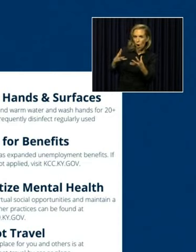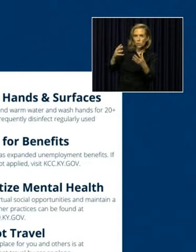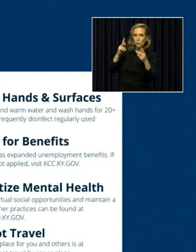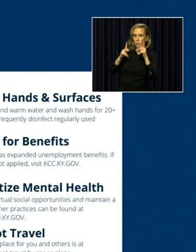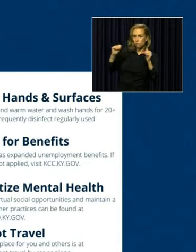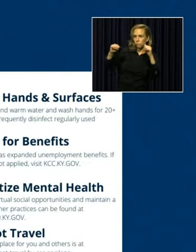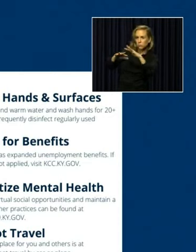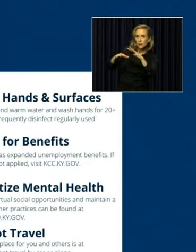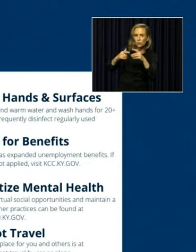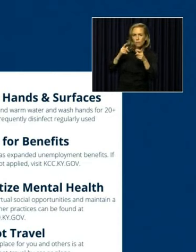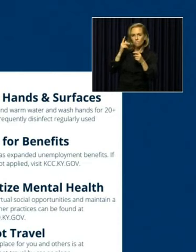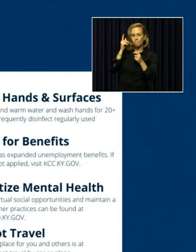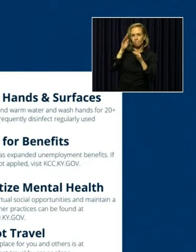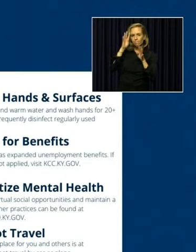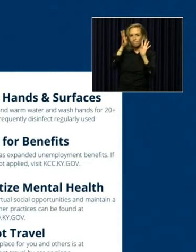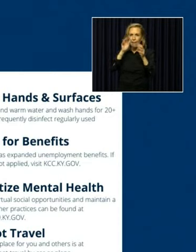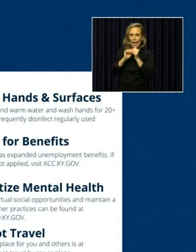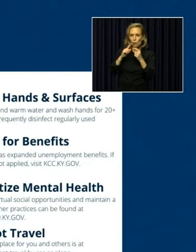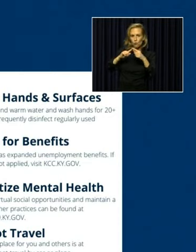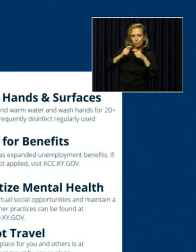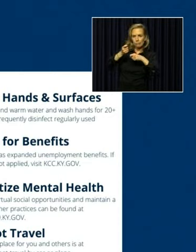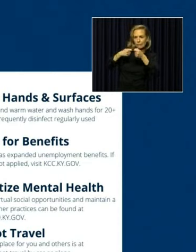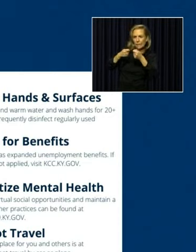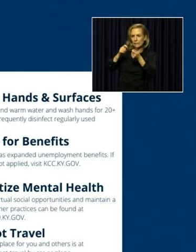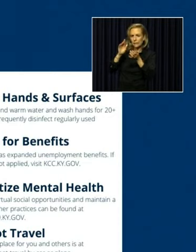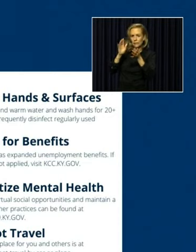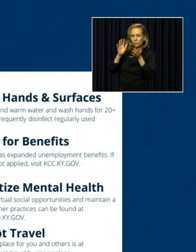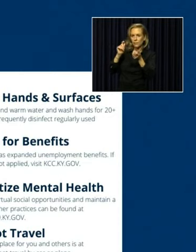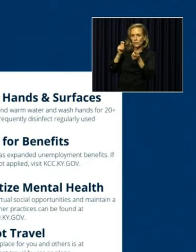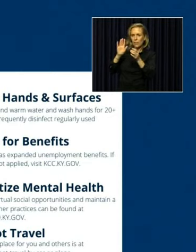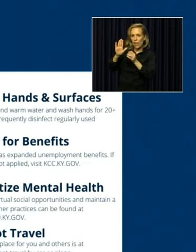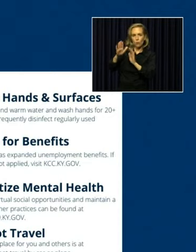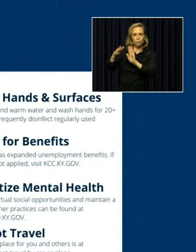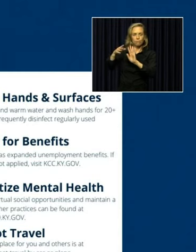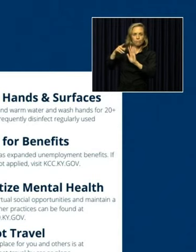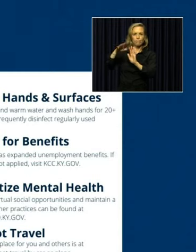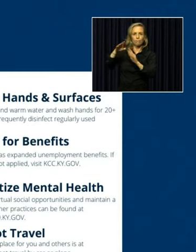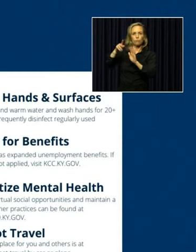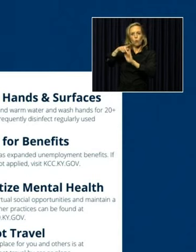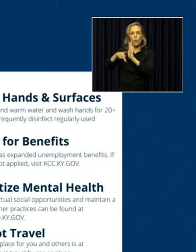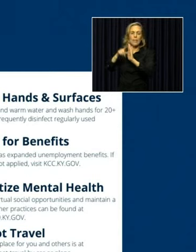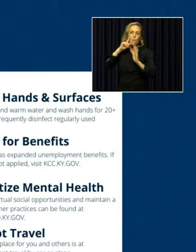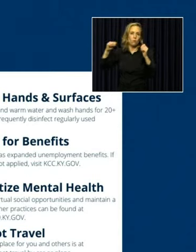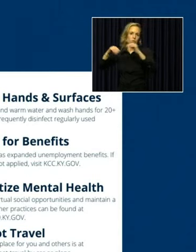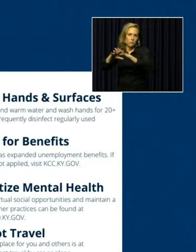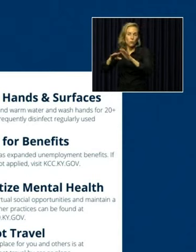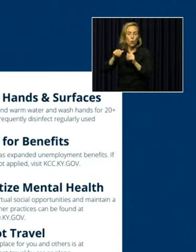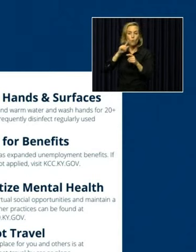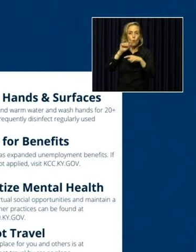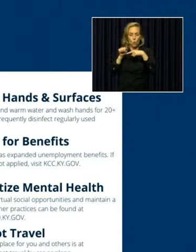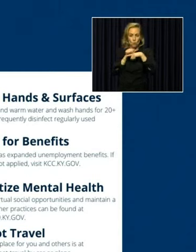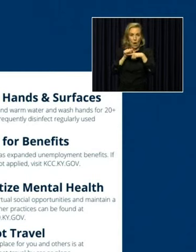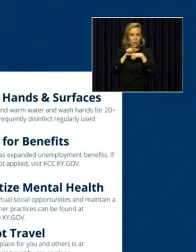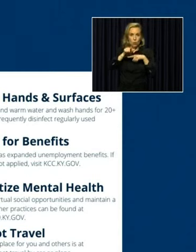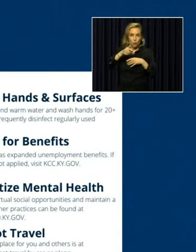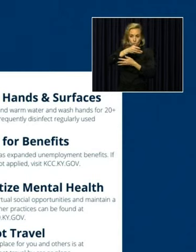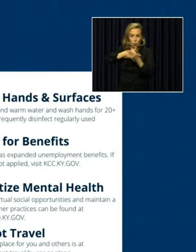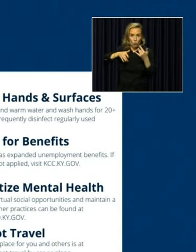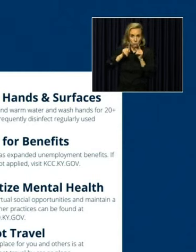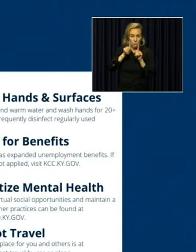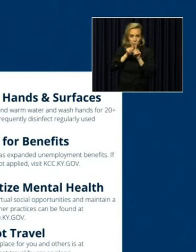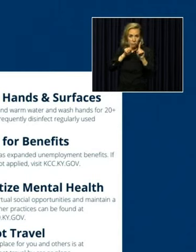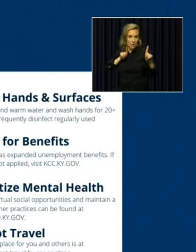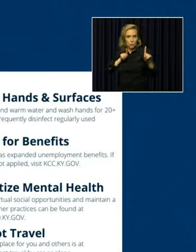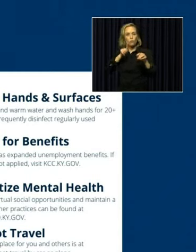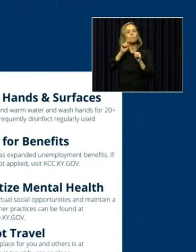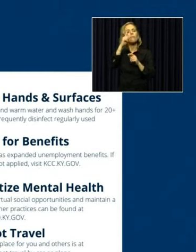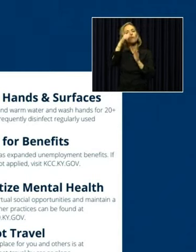INJURED AND NEED HELP, GO AHEAD